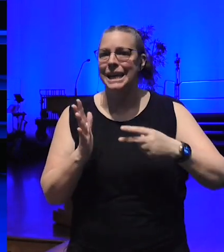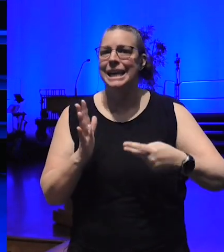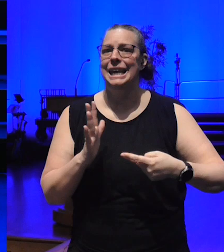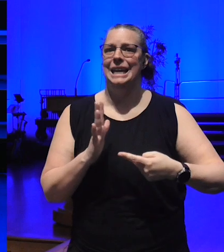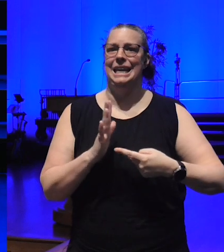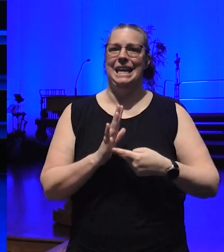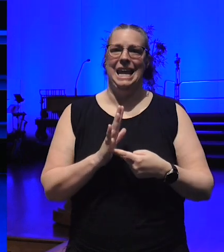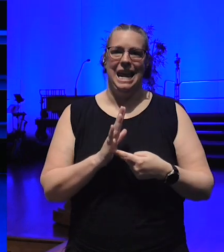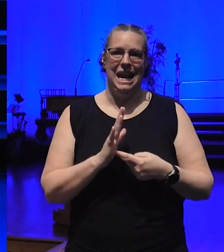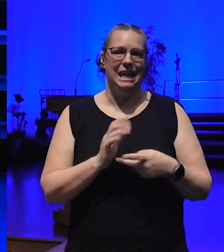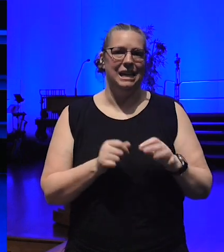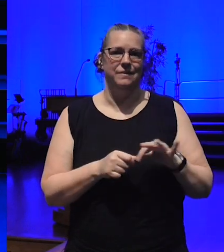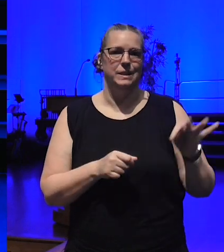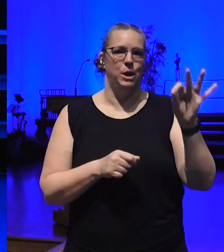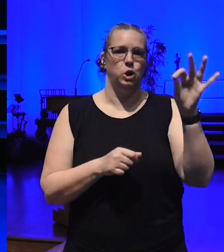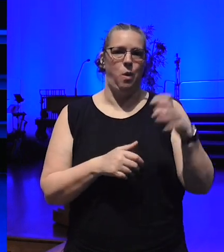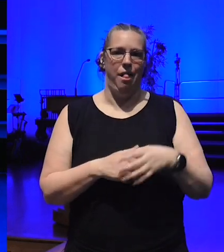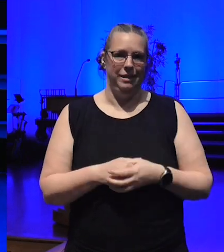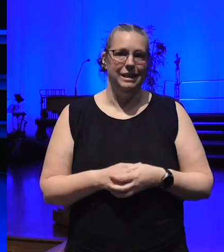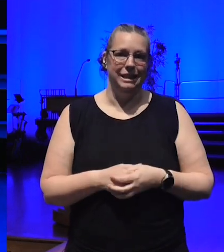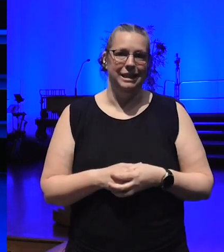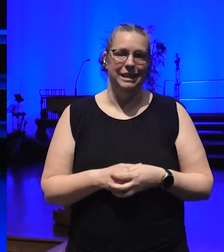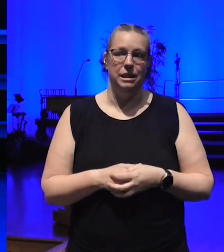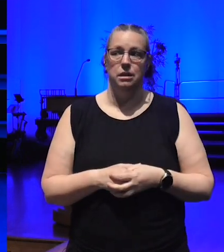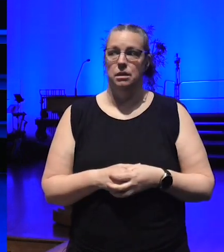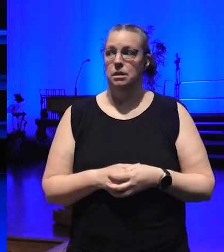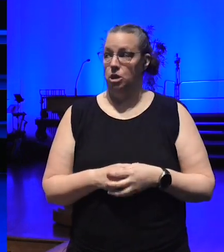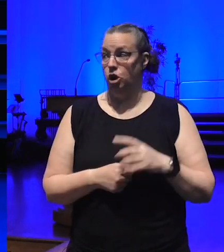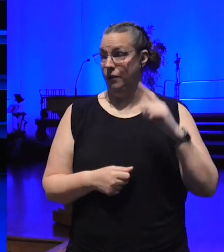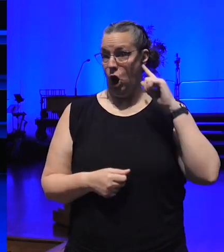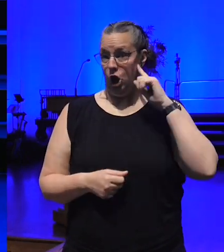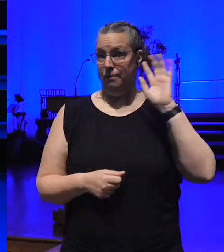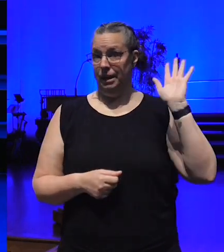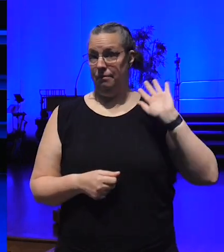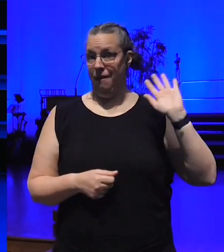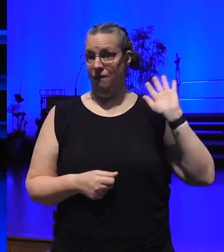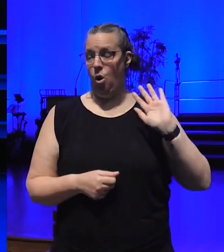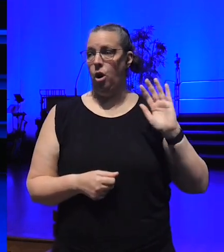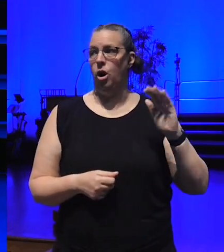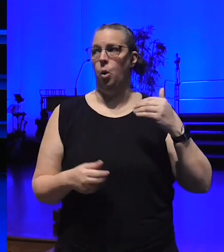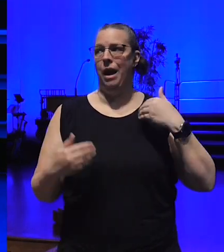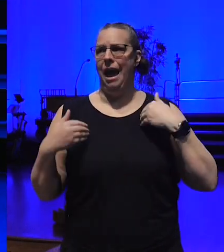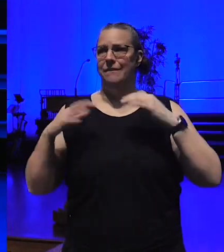mysticism and spirituality uh as you've heard me on some past Sundays we have a class coming up on